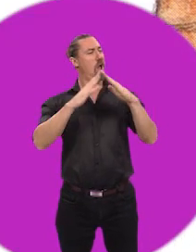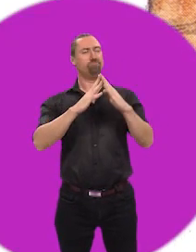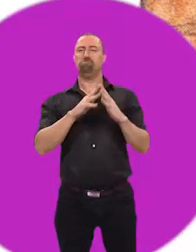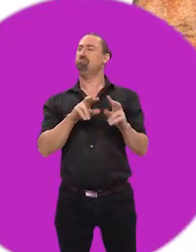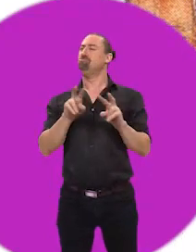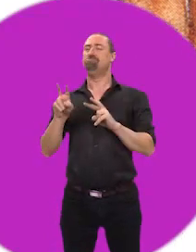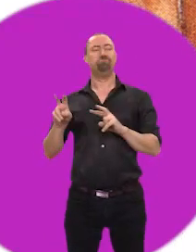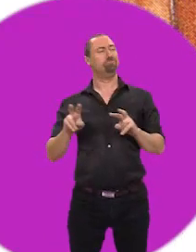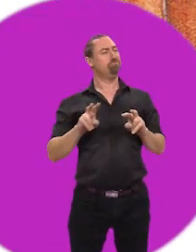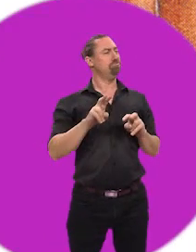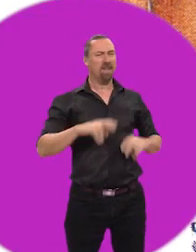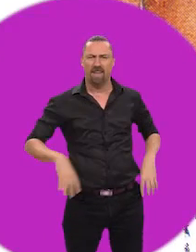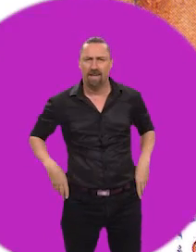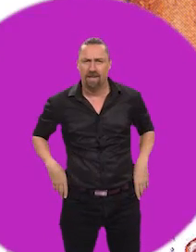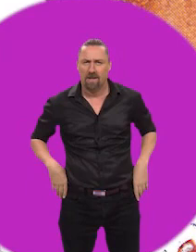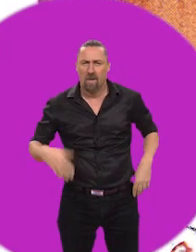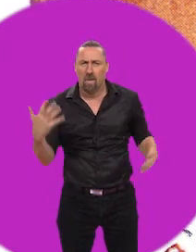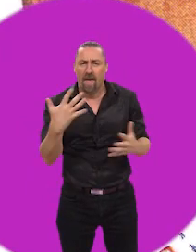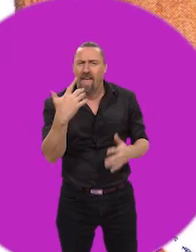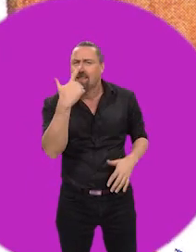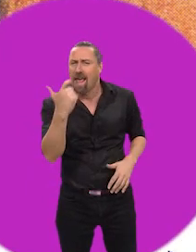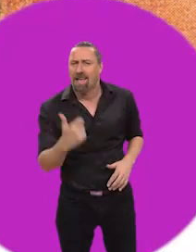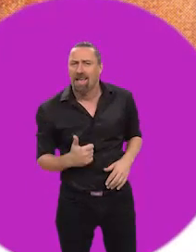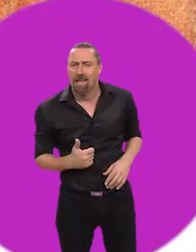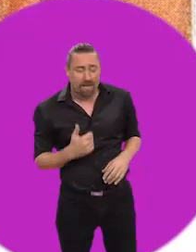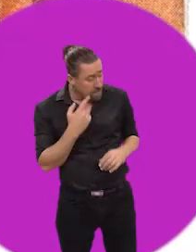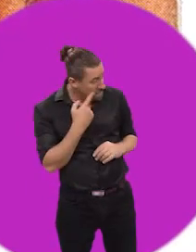Where is Lucky? Can you see Lucky's kangaroo feet.